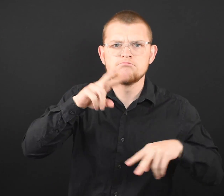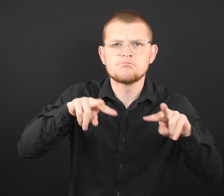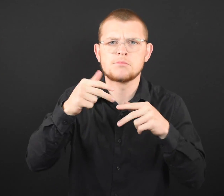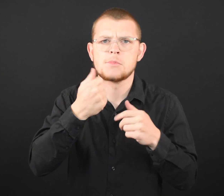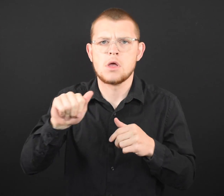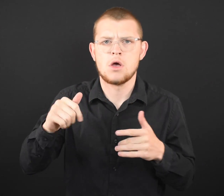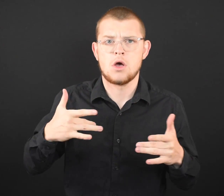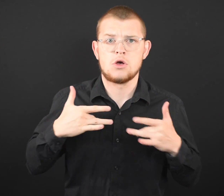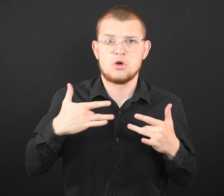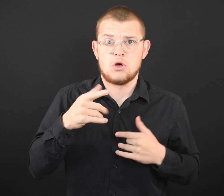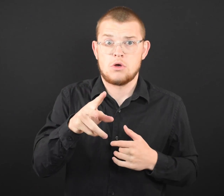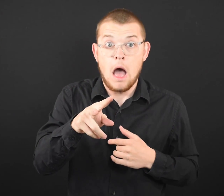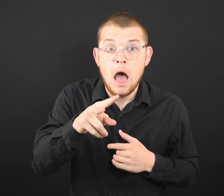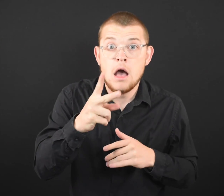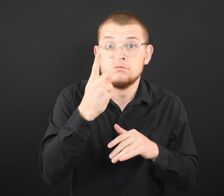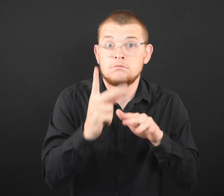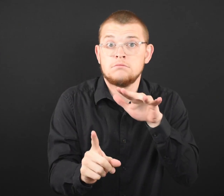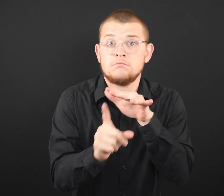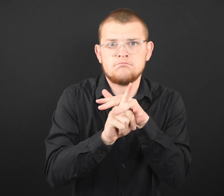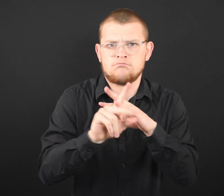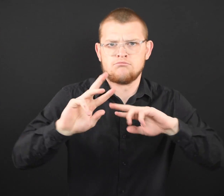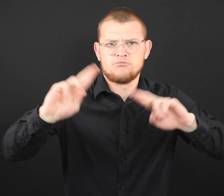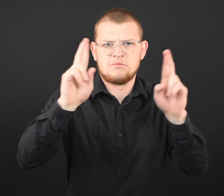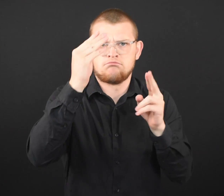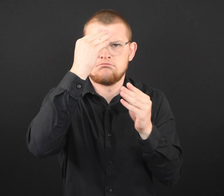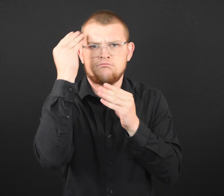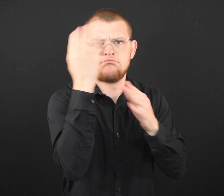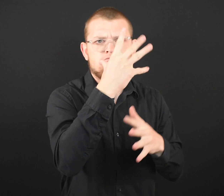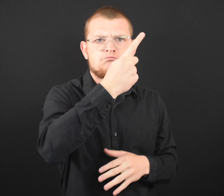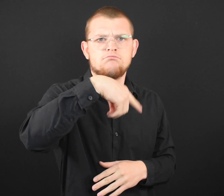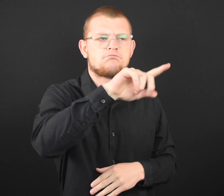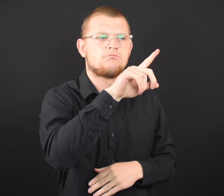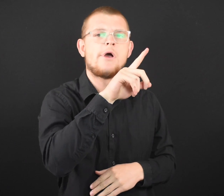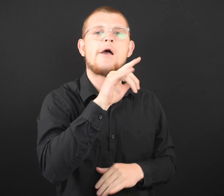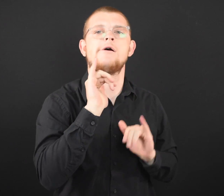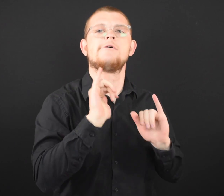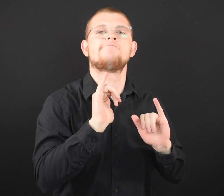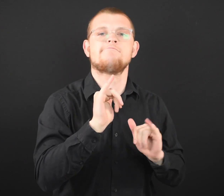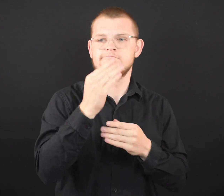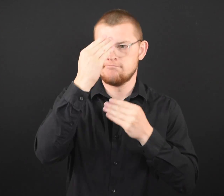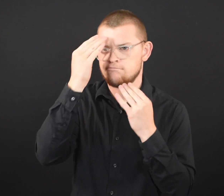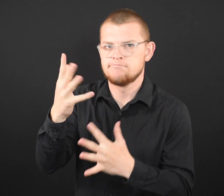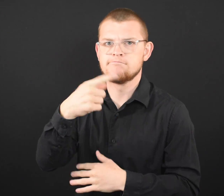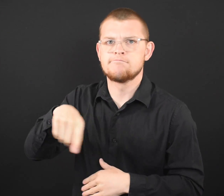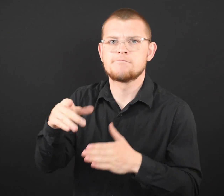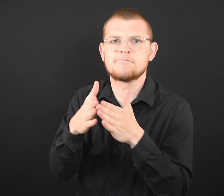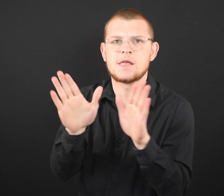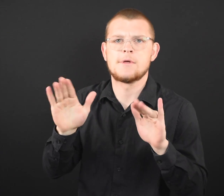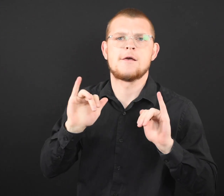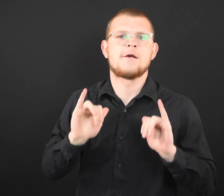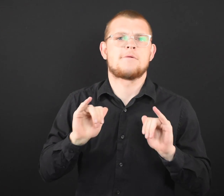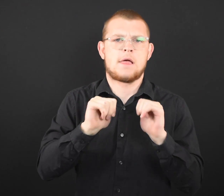right away and give information to providers and the public on how to treat and respond to them.